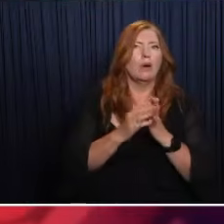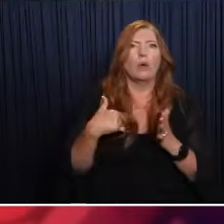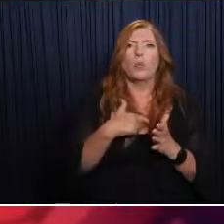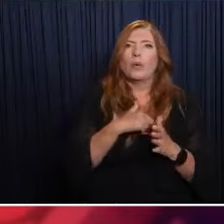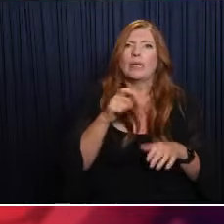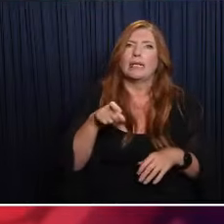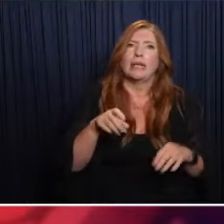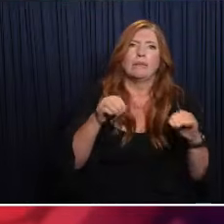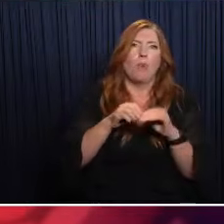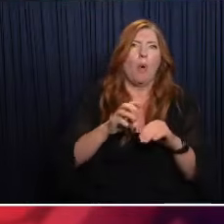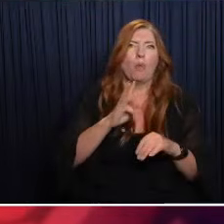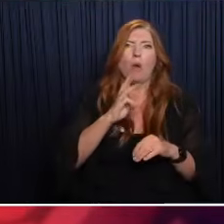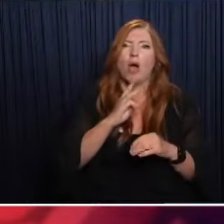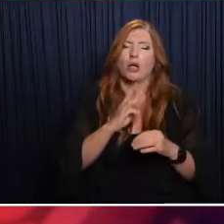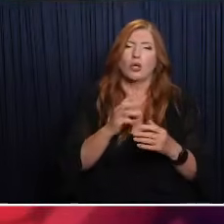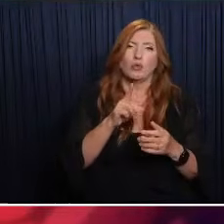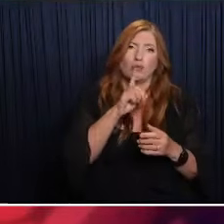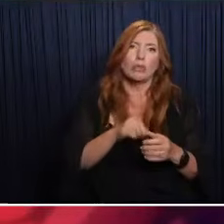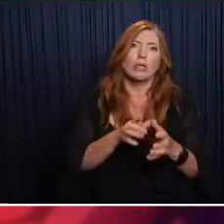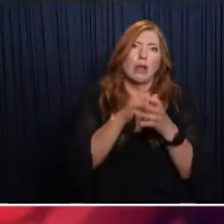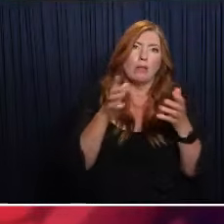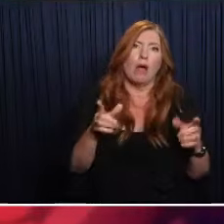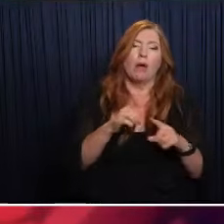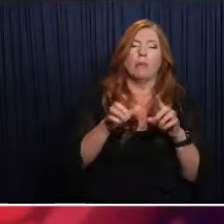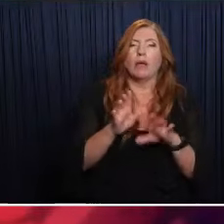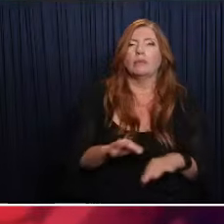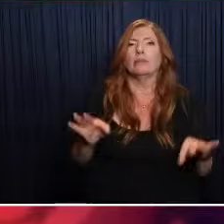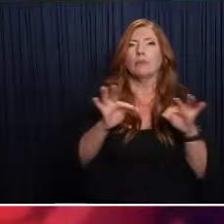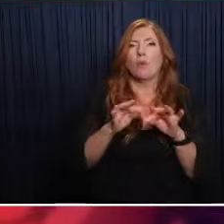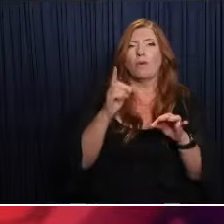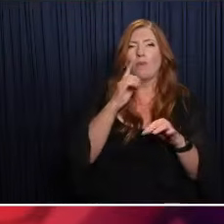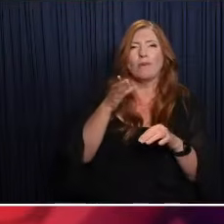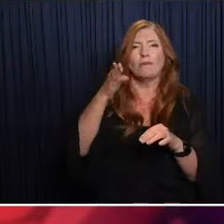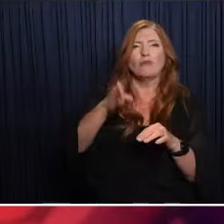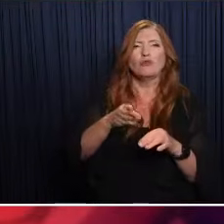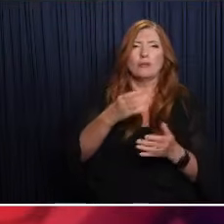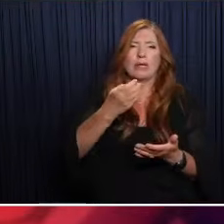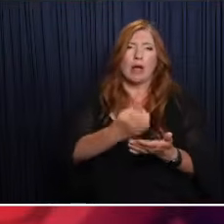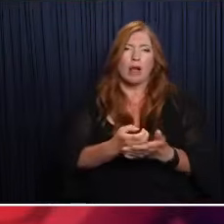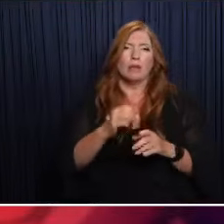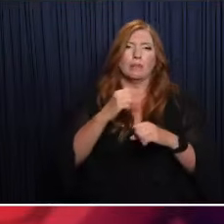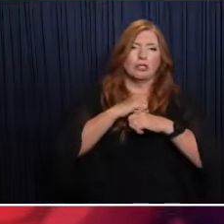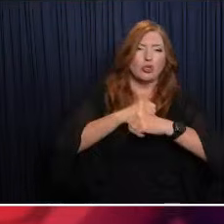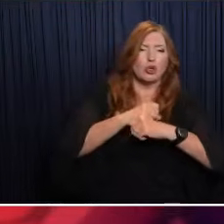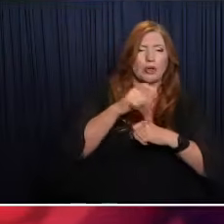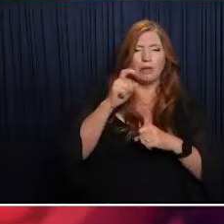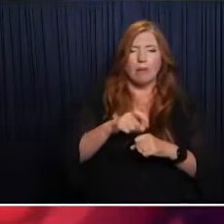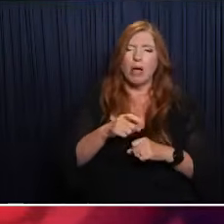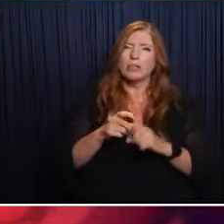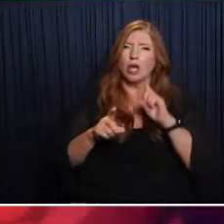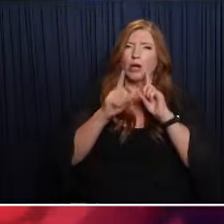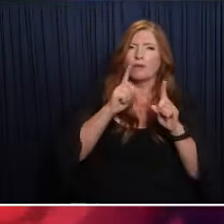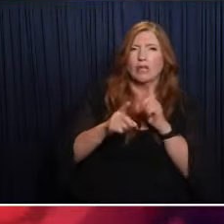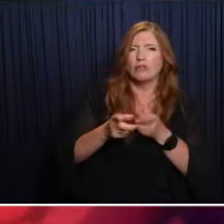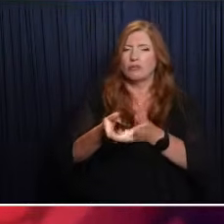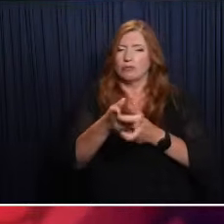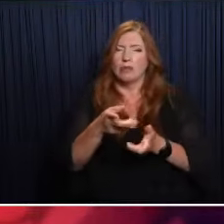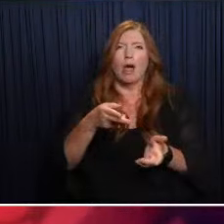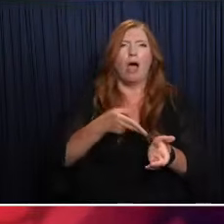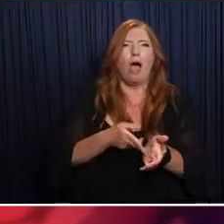PRECIOUS WATER ESPECIALLY IN ARIZONA WHERE WE ARE IN A SITUATION WHERE WE DESPERATELY NEED MORE WATER. THEY ARE SO IMPORTANT TO THE